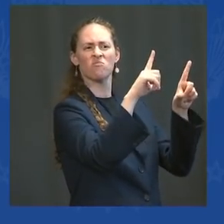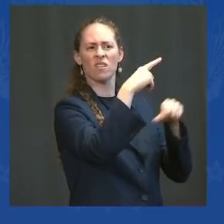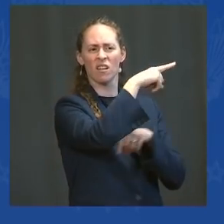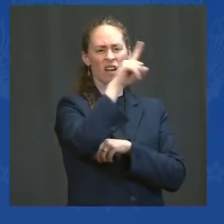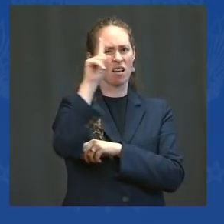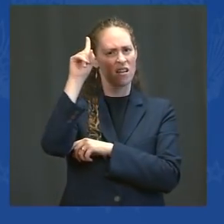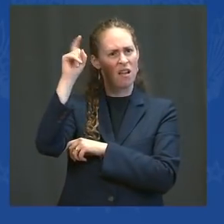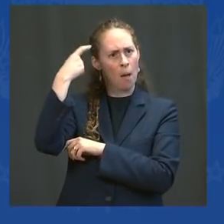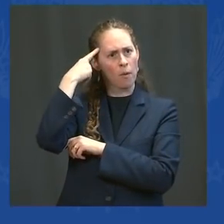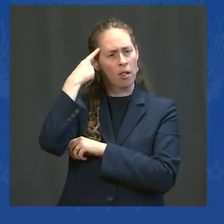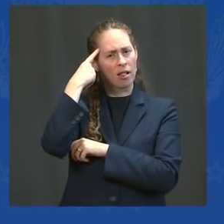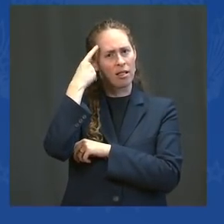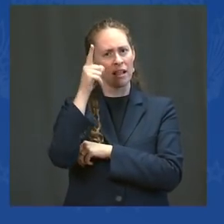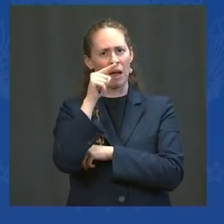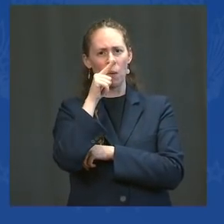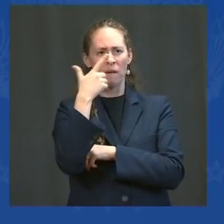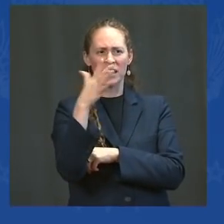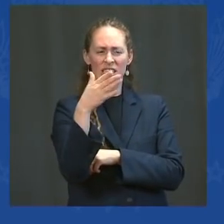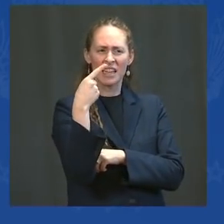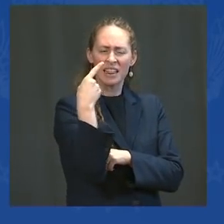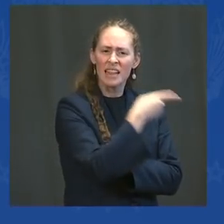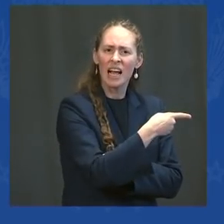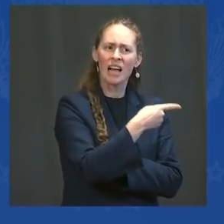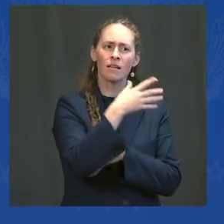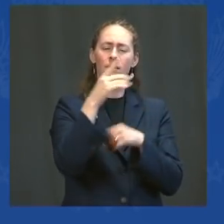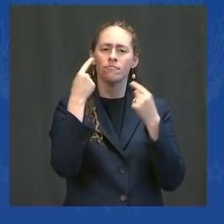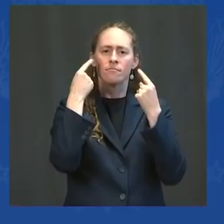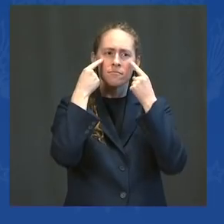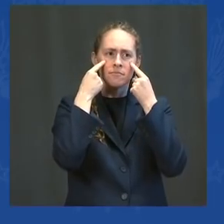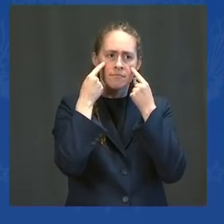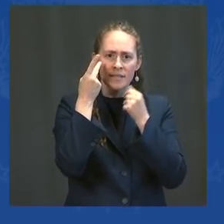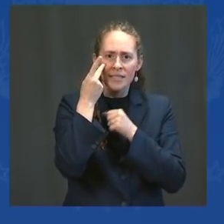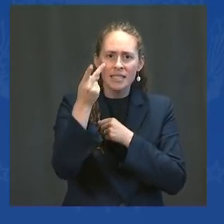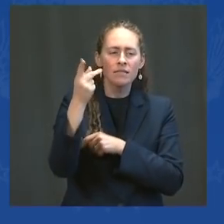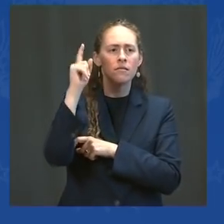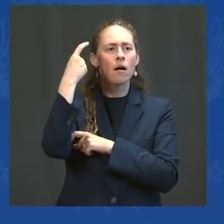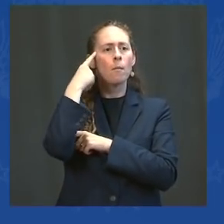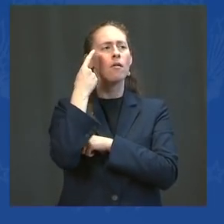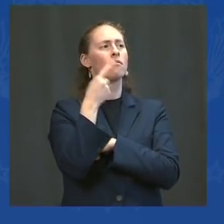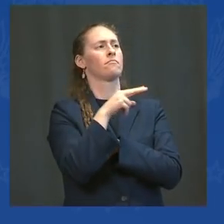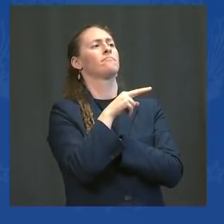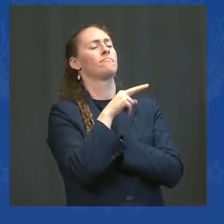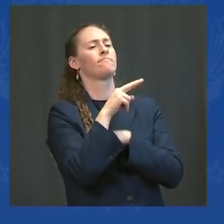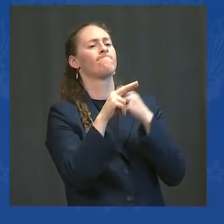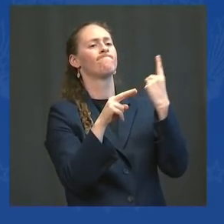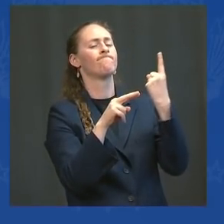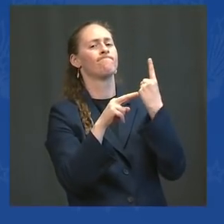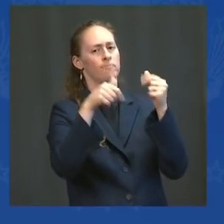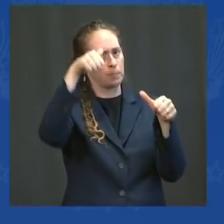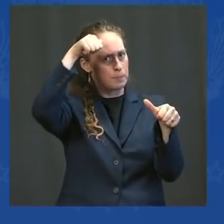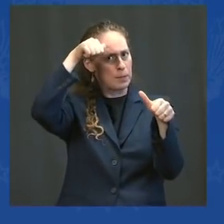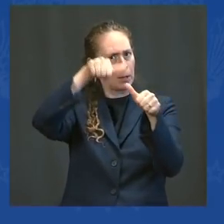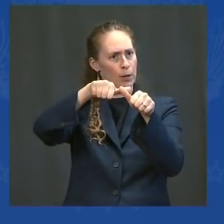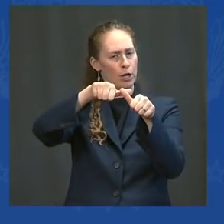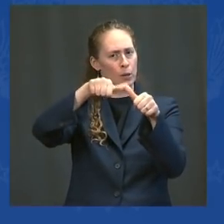and all who visit the honor and the service of those who protect and preserve all of us.